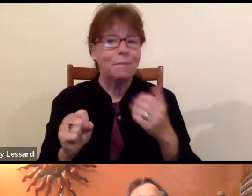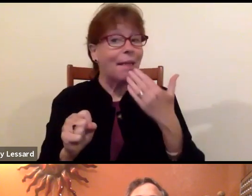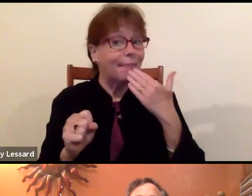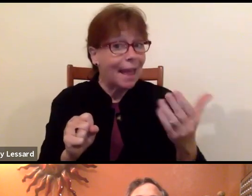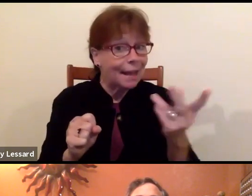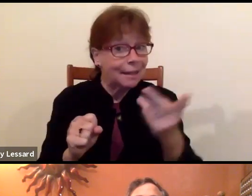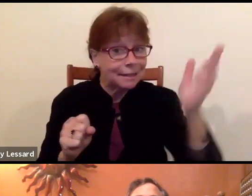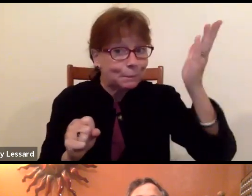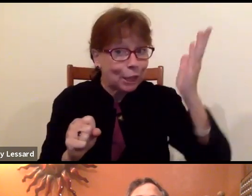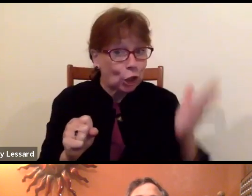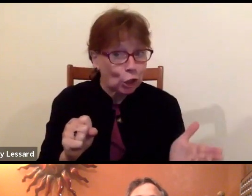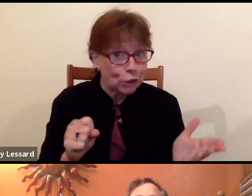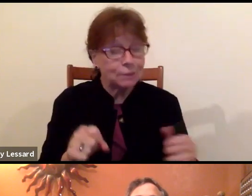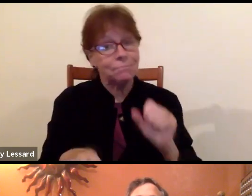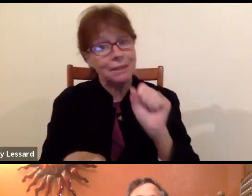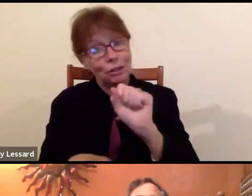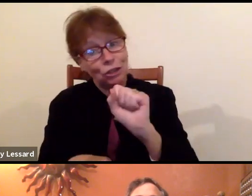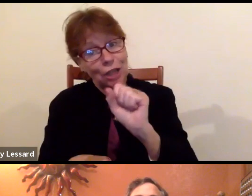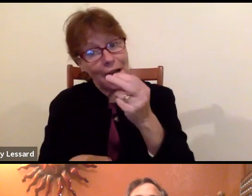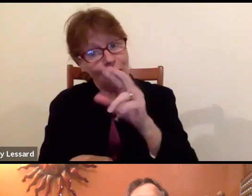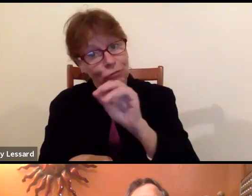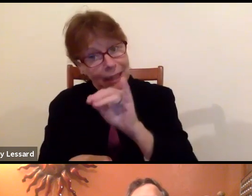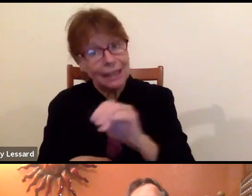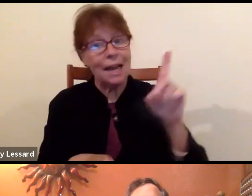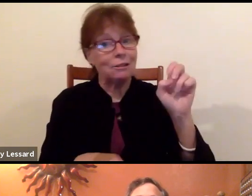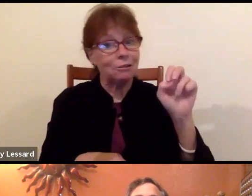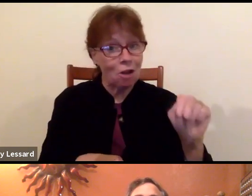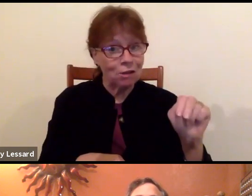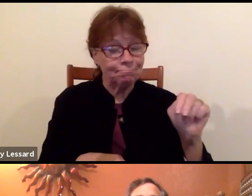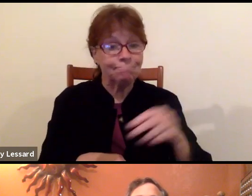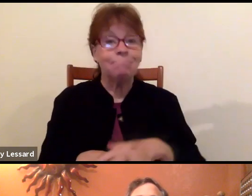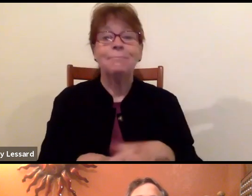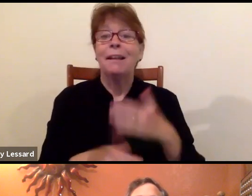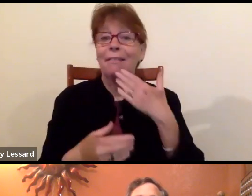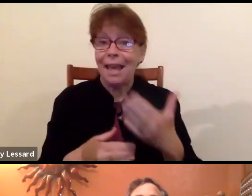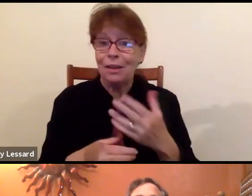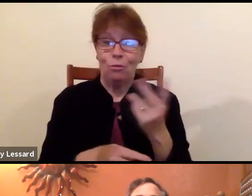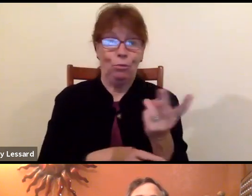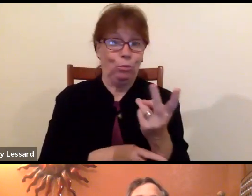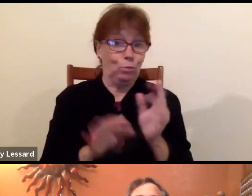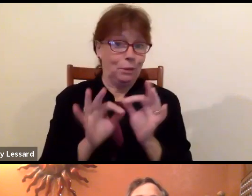And I think that we are going to say thank you to everybody who